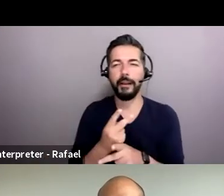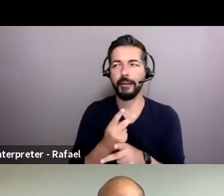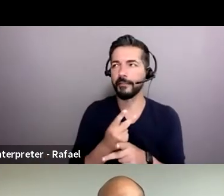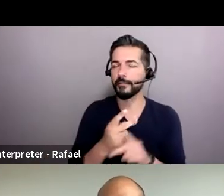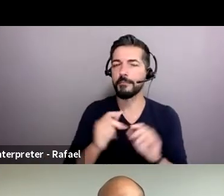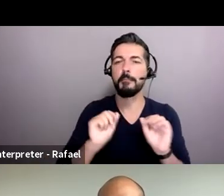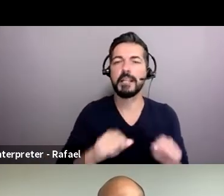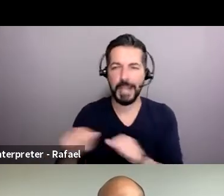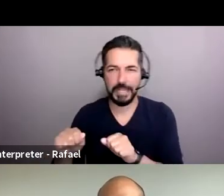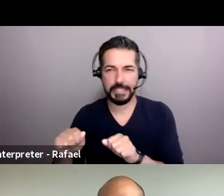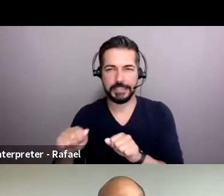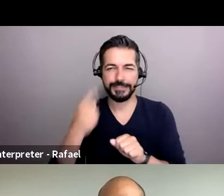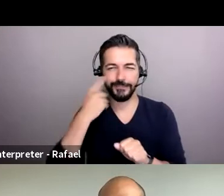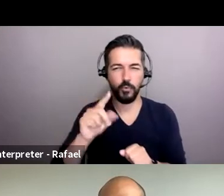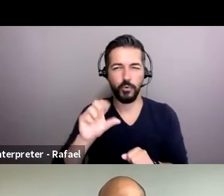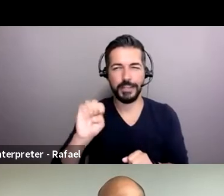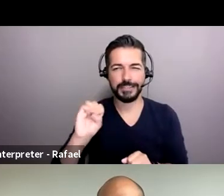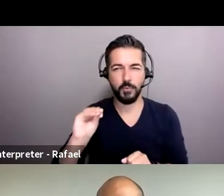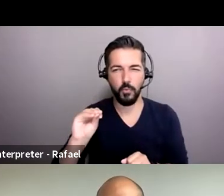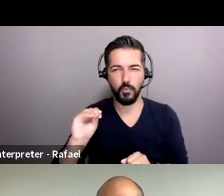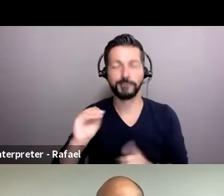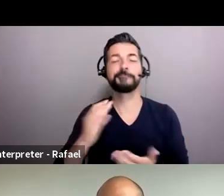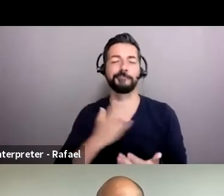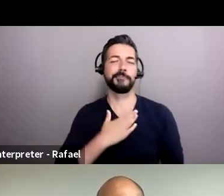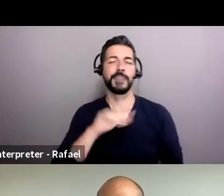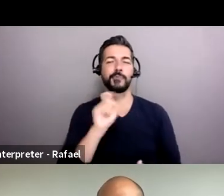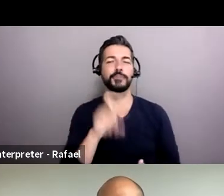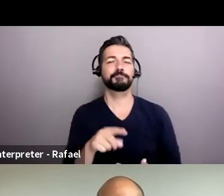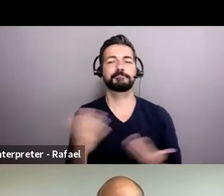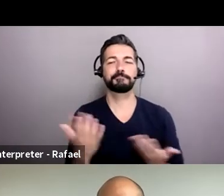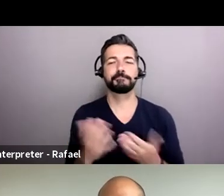in terms of SEO. So my question is, what are the pros and cons of hire an